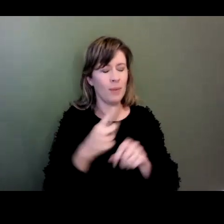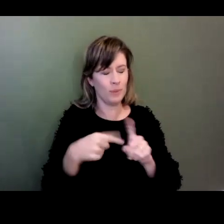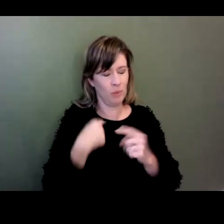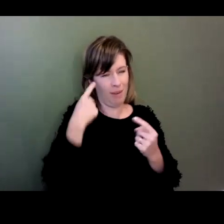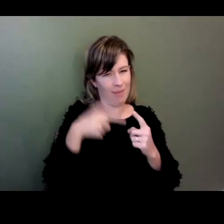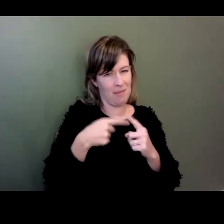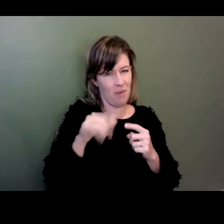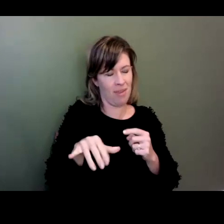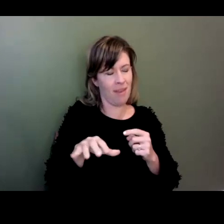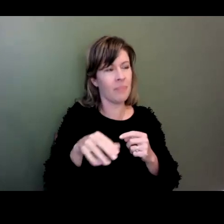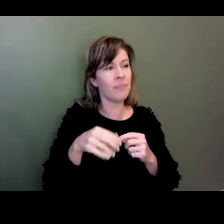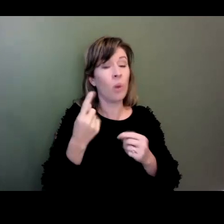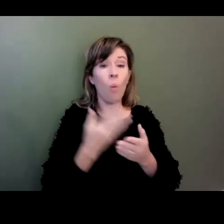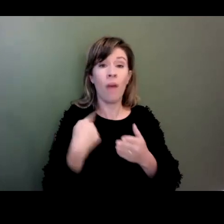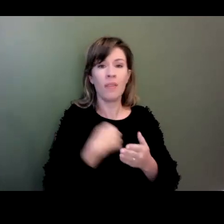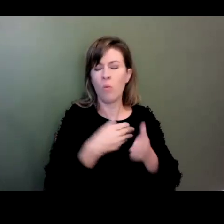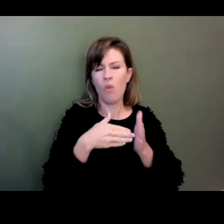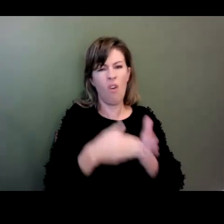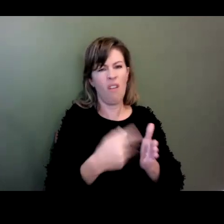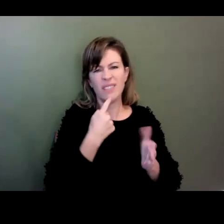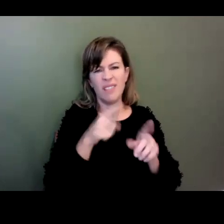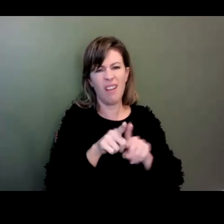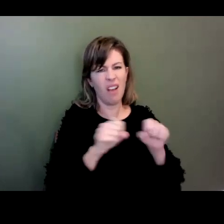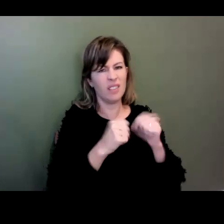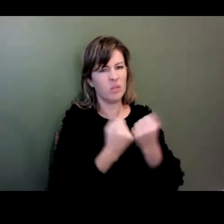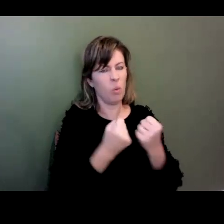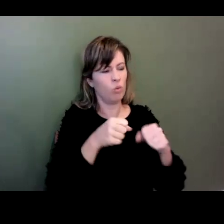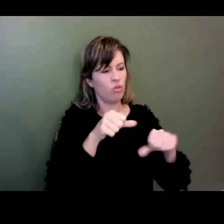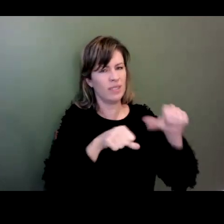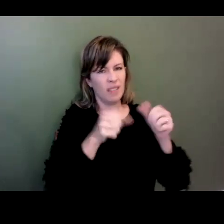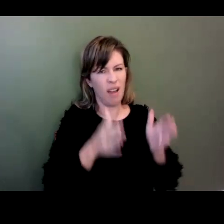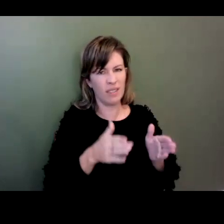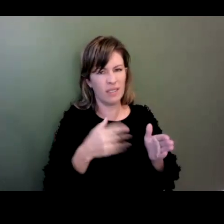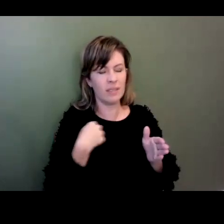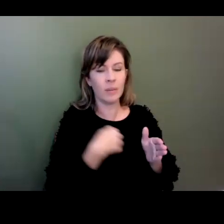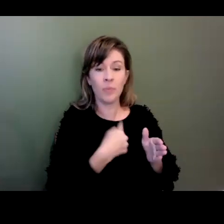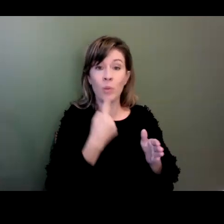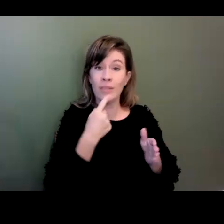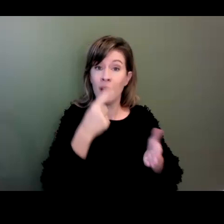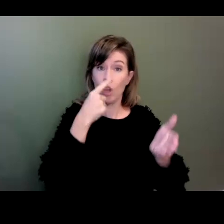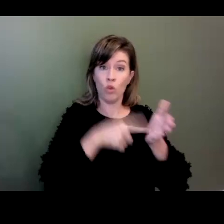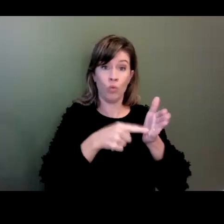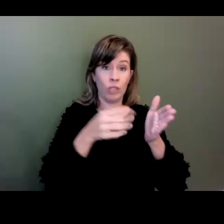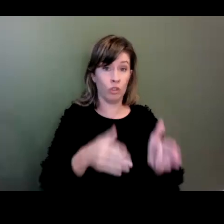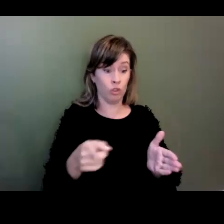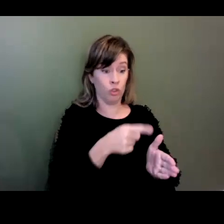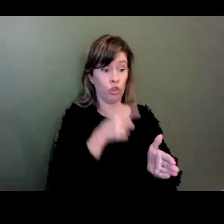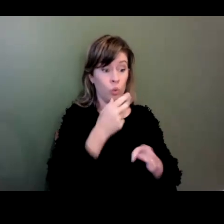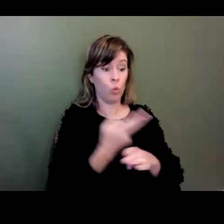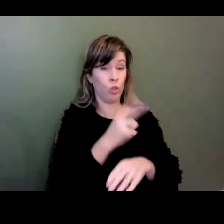one of the things we say all the time as social scientists is that researchers who use race and this particularly